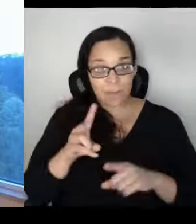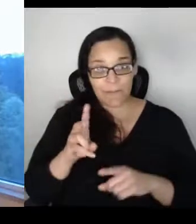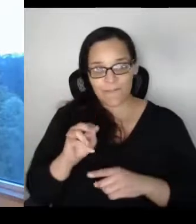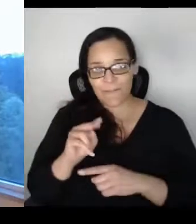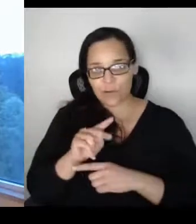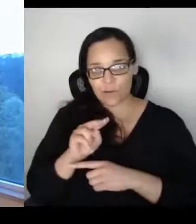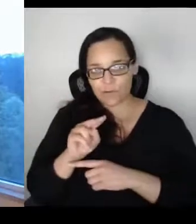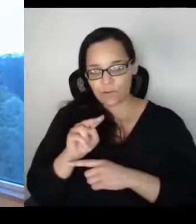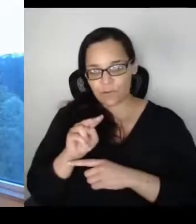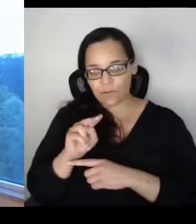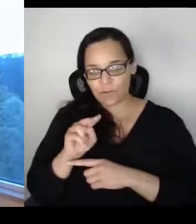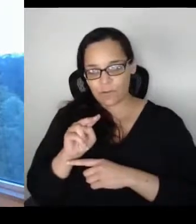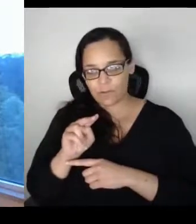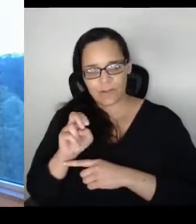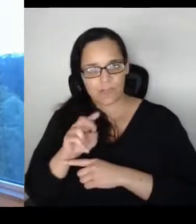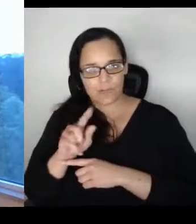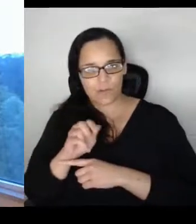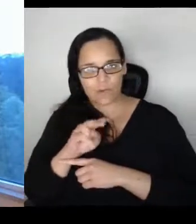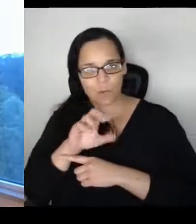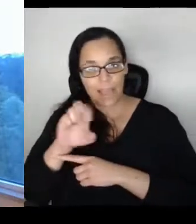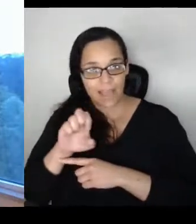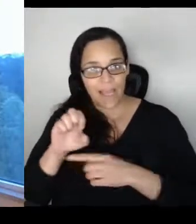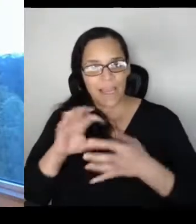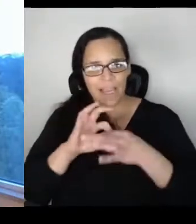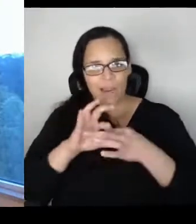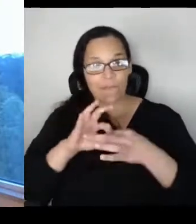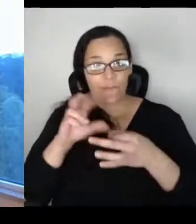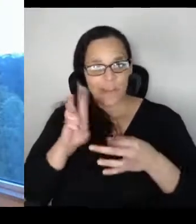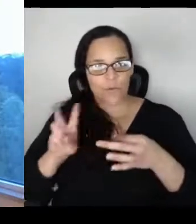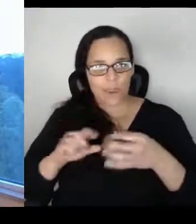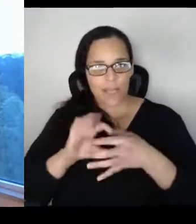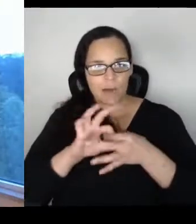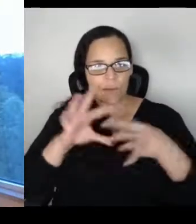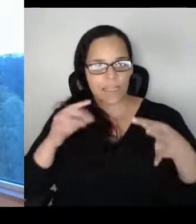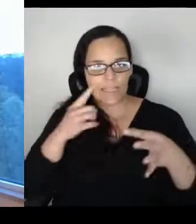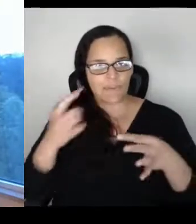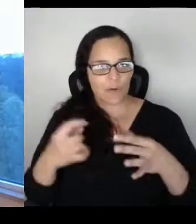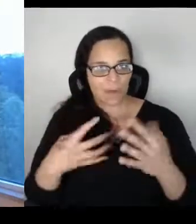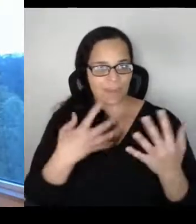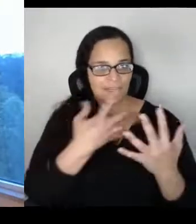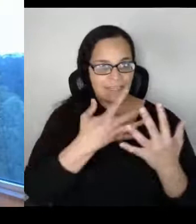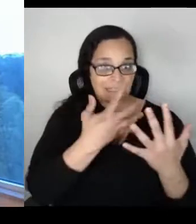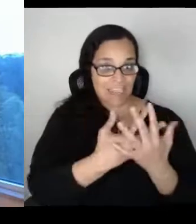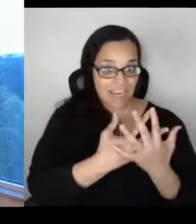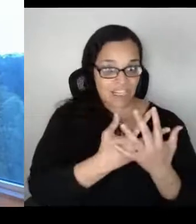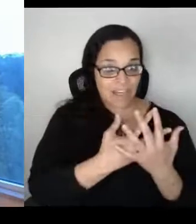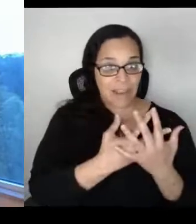from detention after three years of incarceration. And that brings me hope